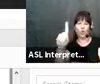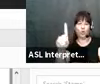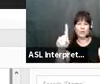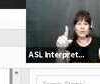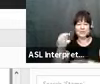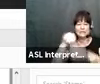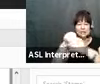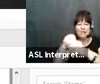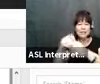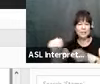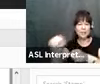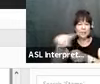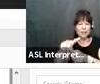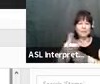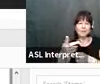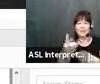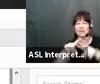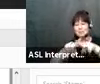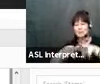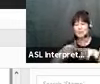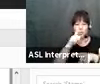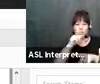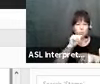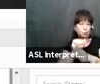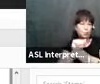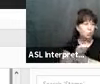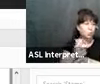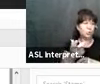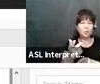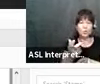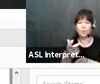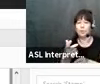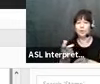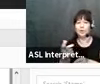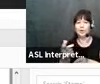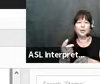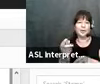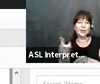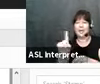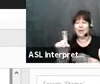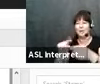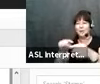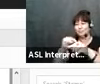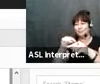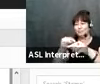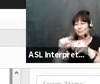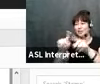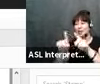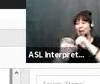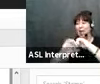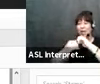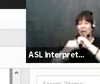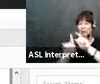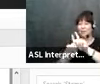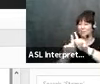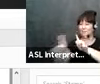inability to comply with mitigation measures like social distancing and physical distancing and hygiene measures, that kind of thing.